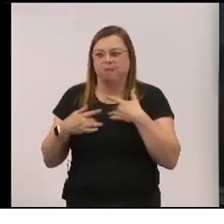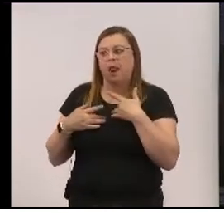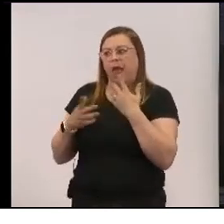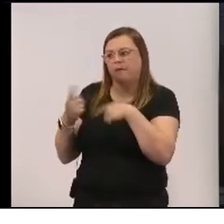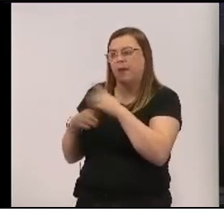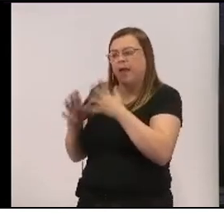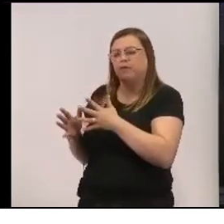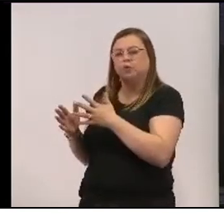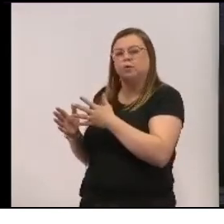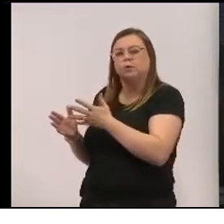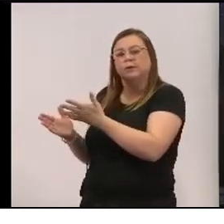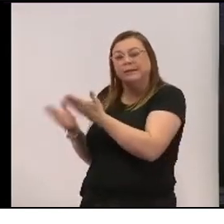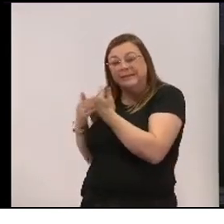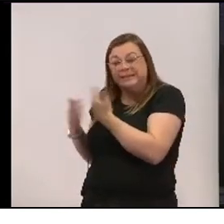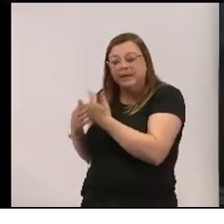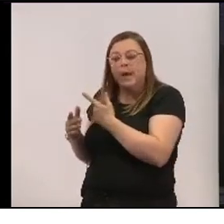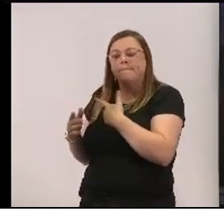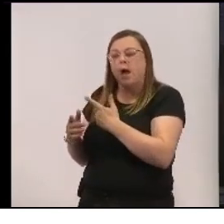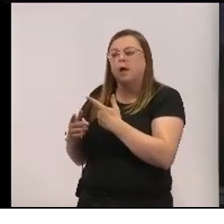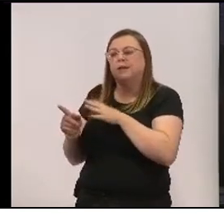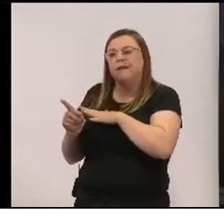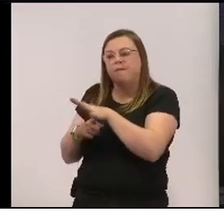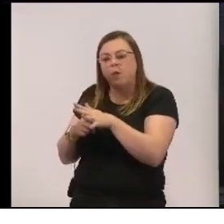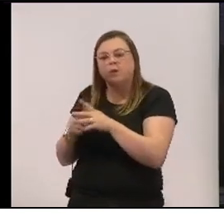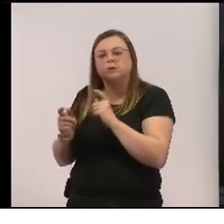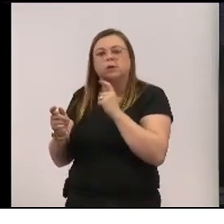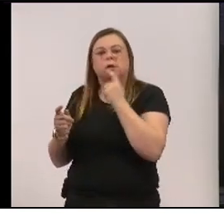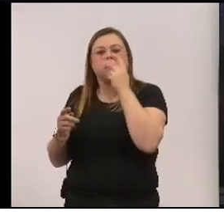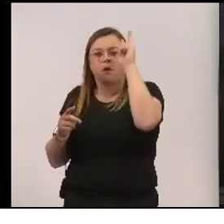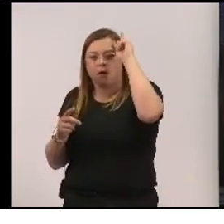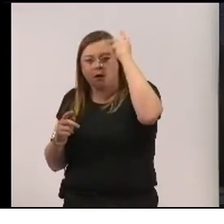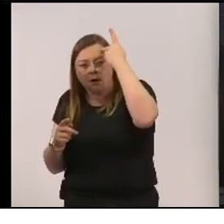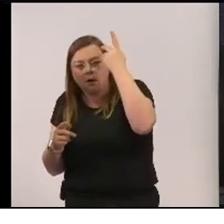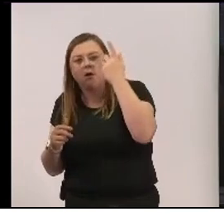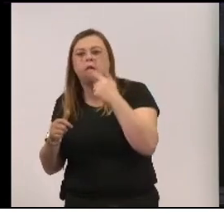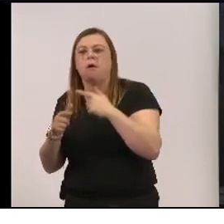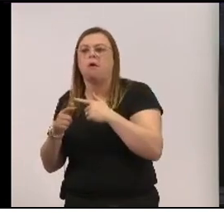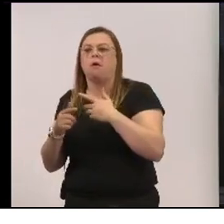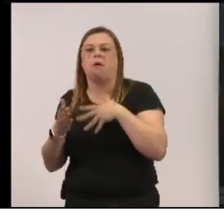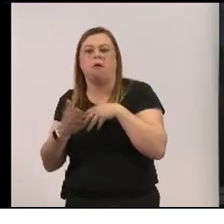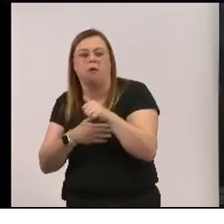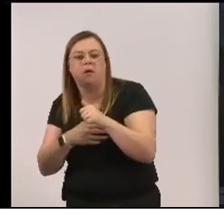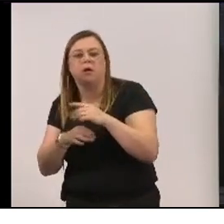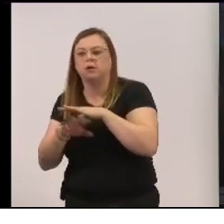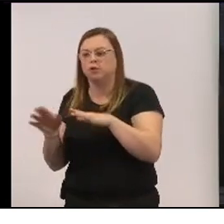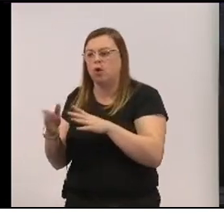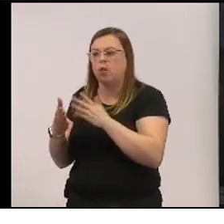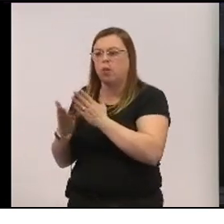but actually changing hearts and minds is not necessarily about leading with fear, it's about